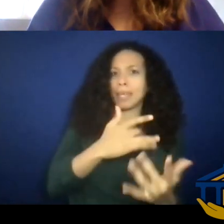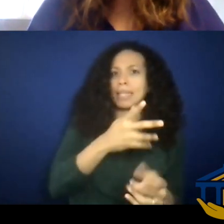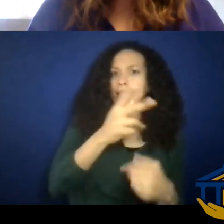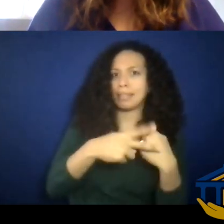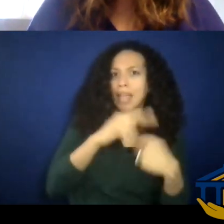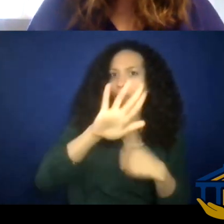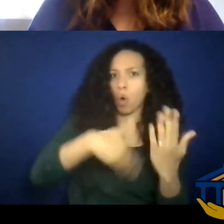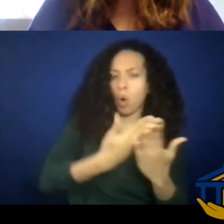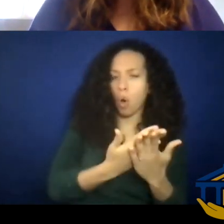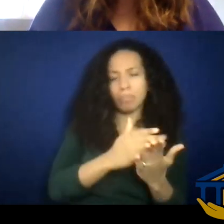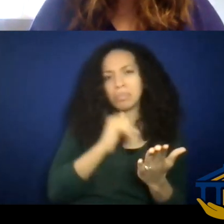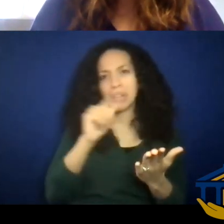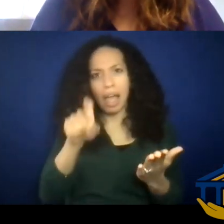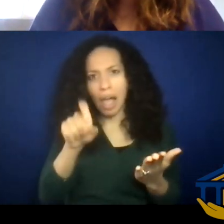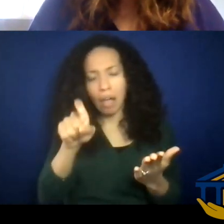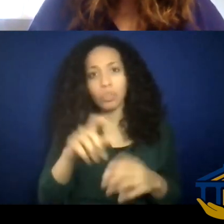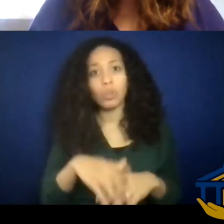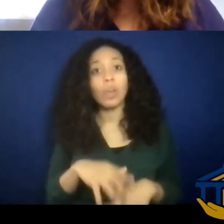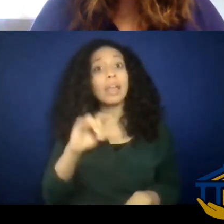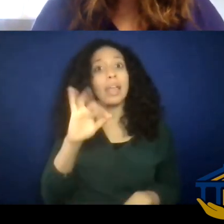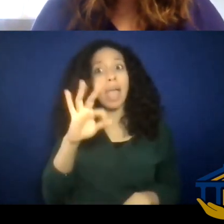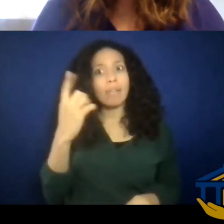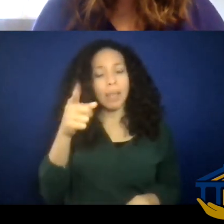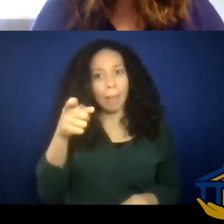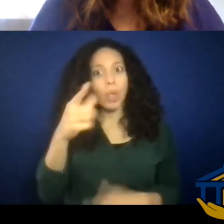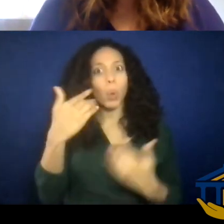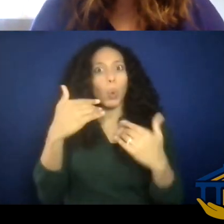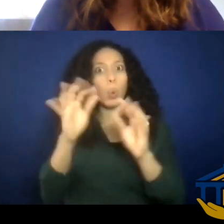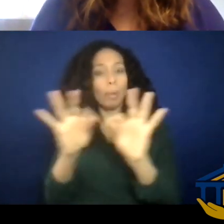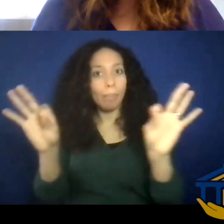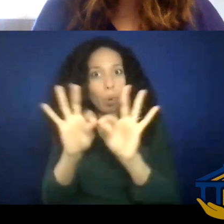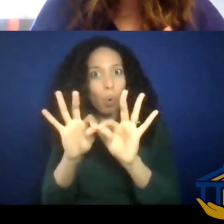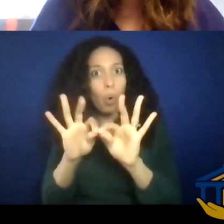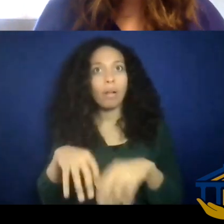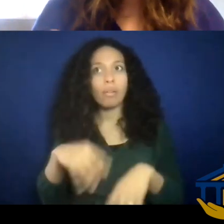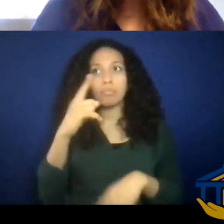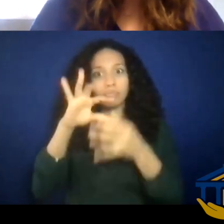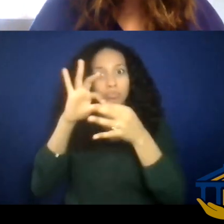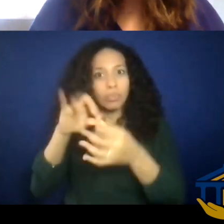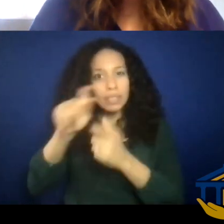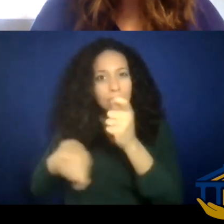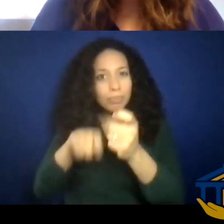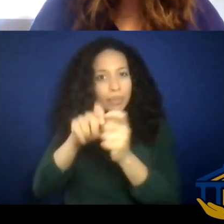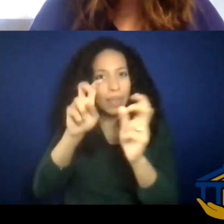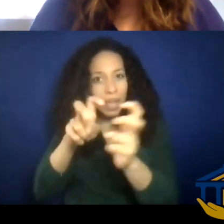there's anything remarkable or something about a certain issue that parents like to keep track of,